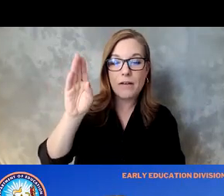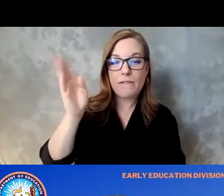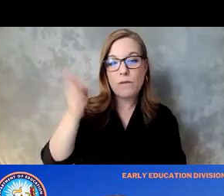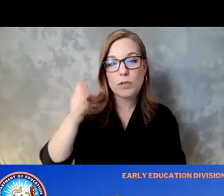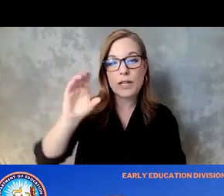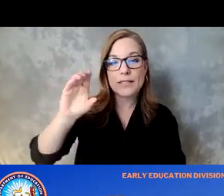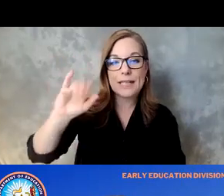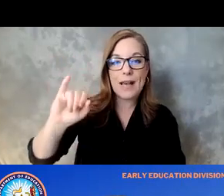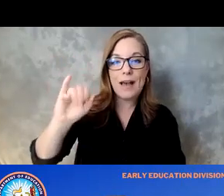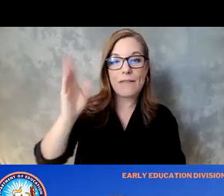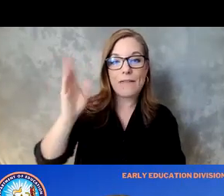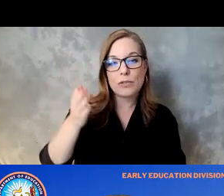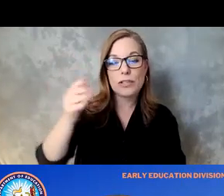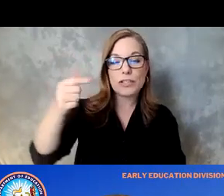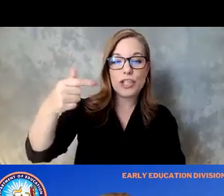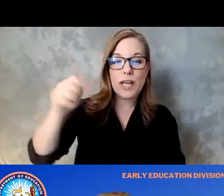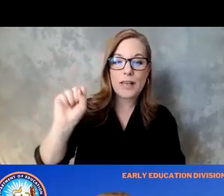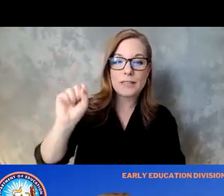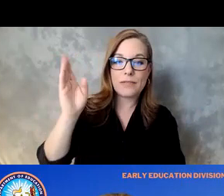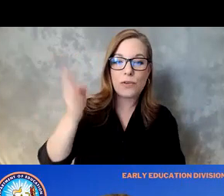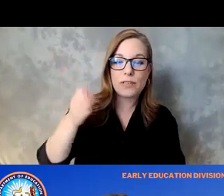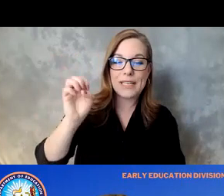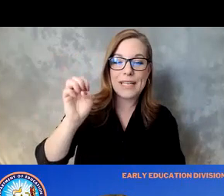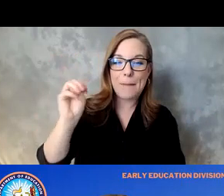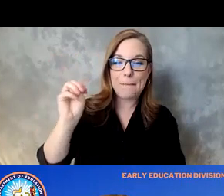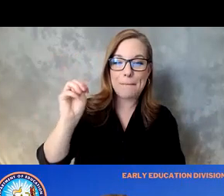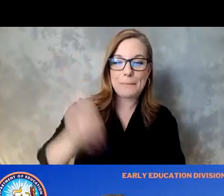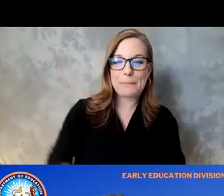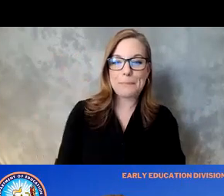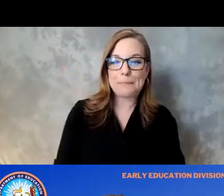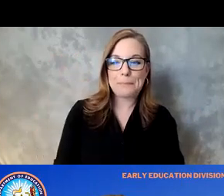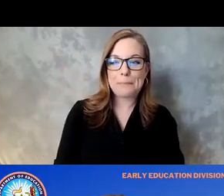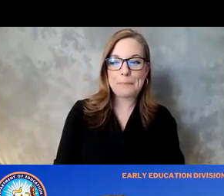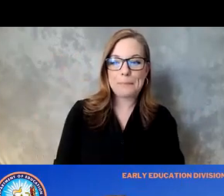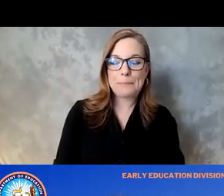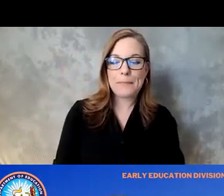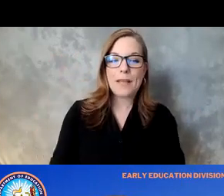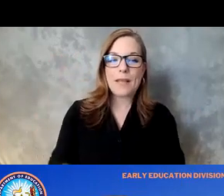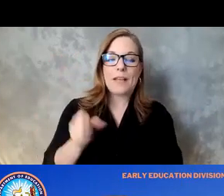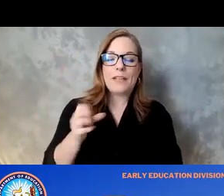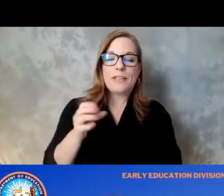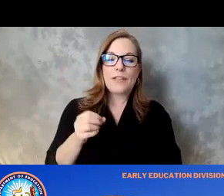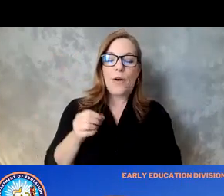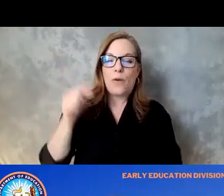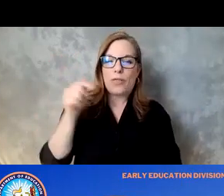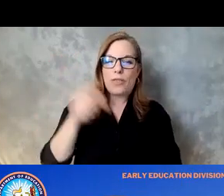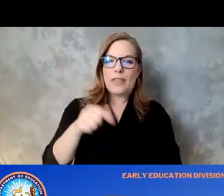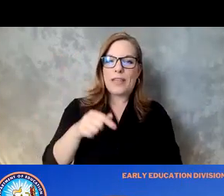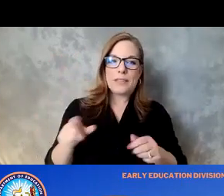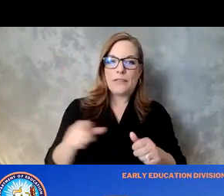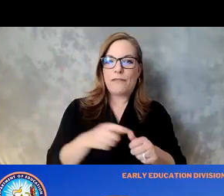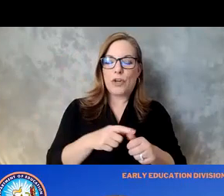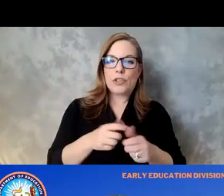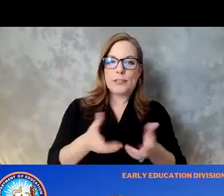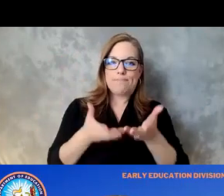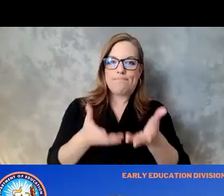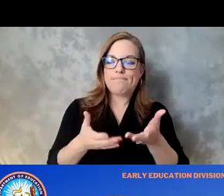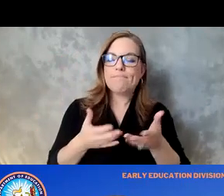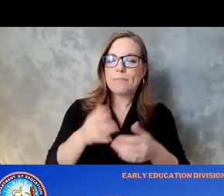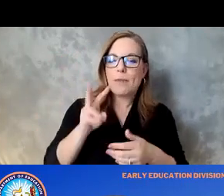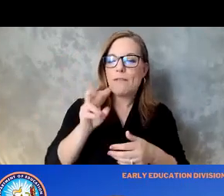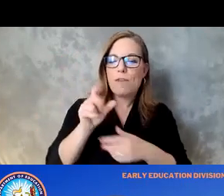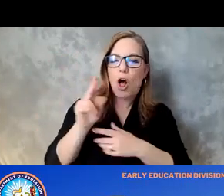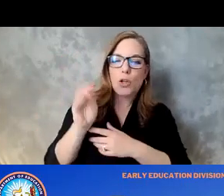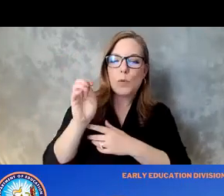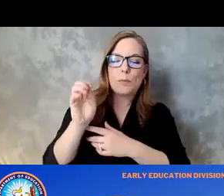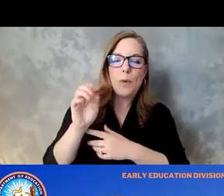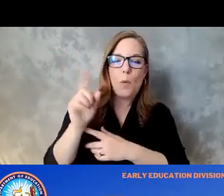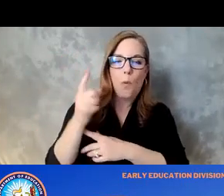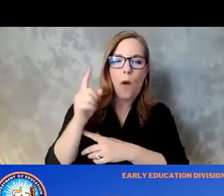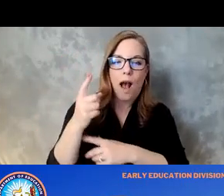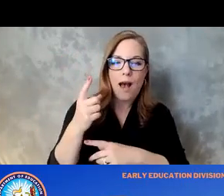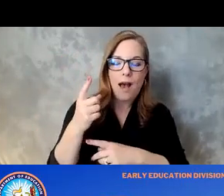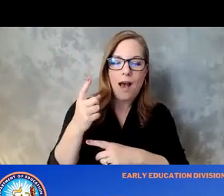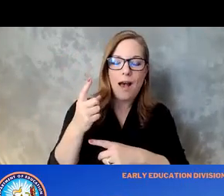So this first round or Volume One of the UPK Planning Implementation Guidance includes